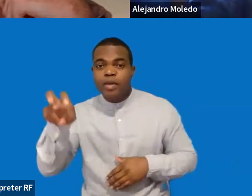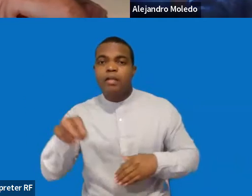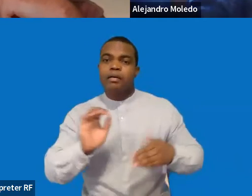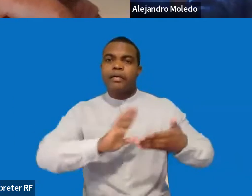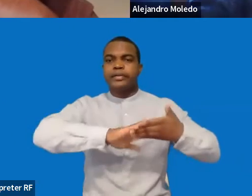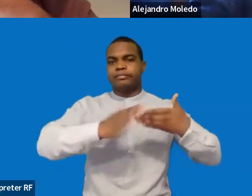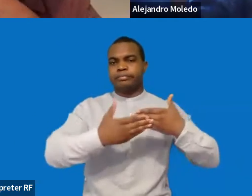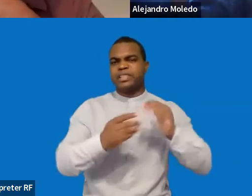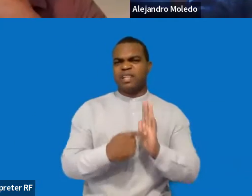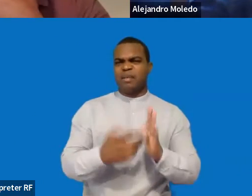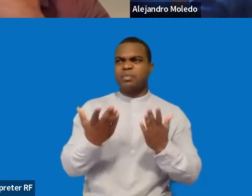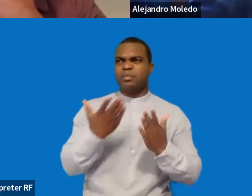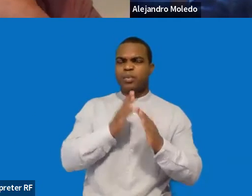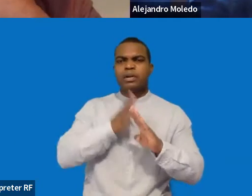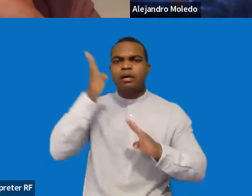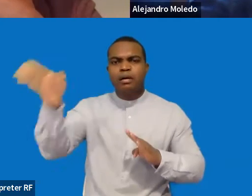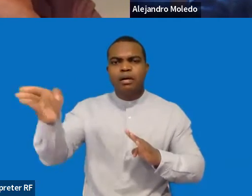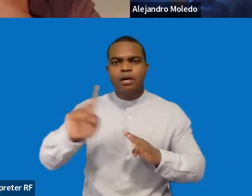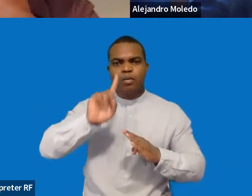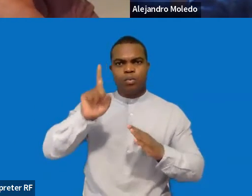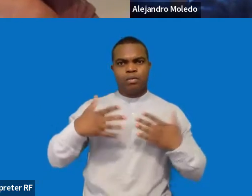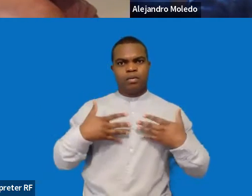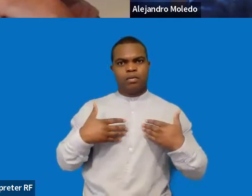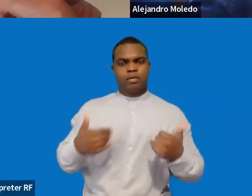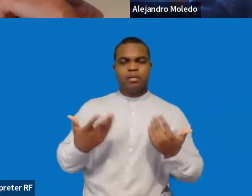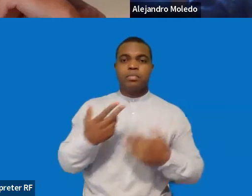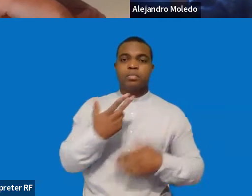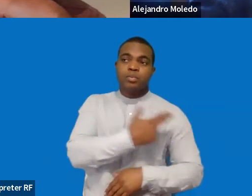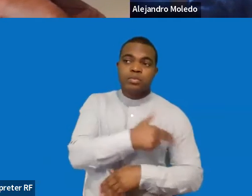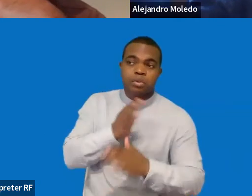but there should be also the possibility, if the country decides so,